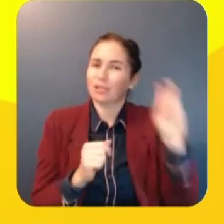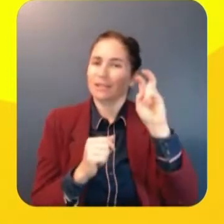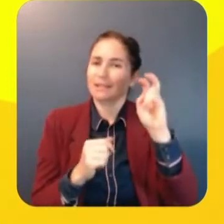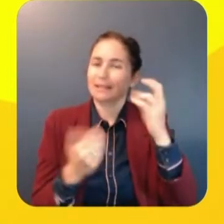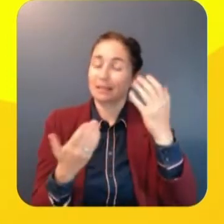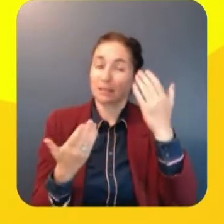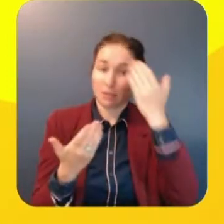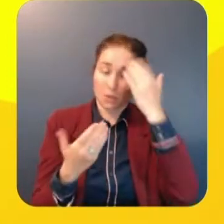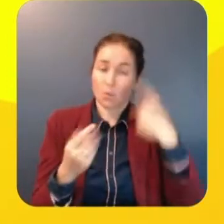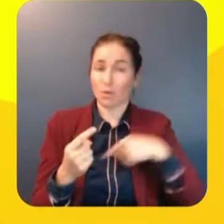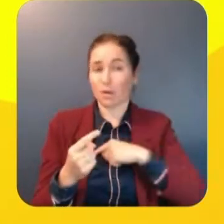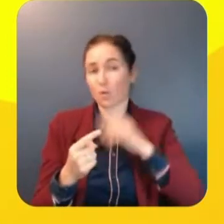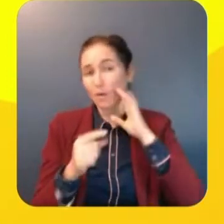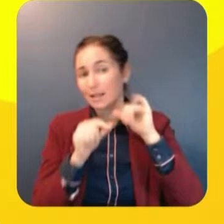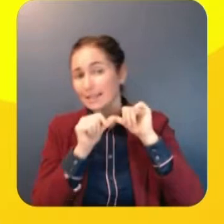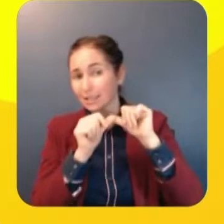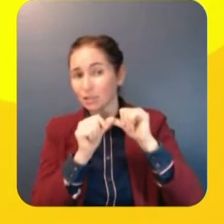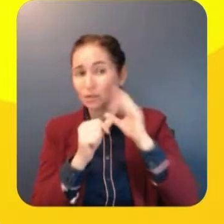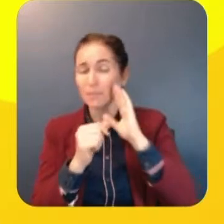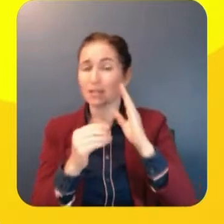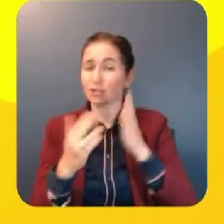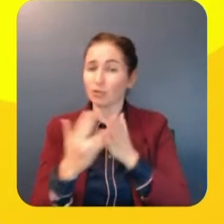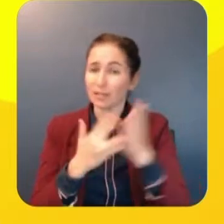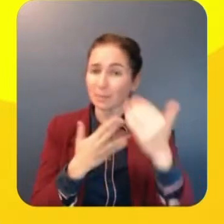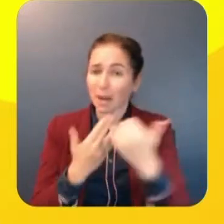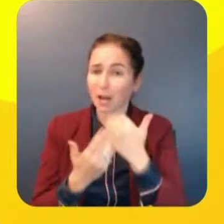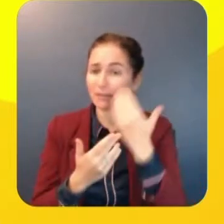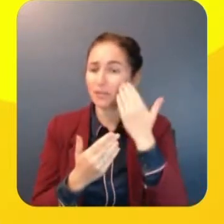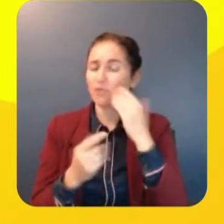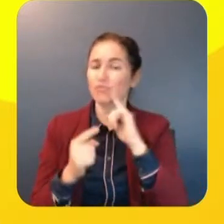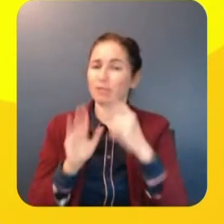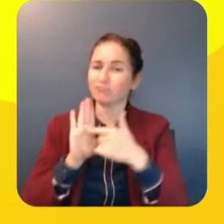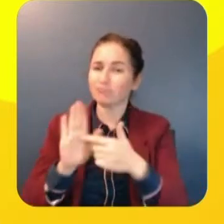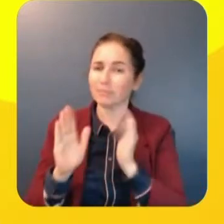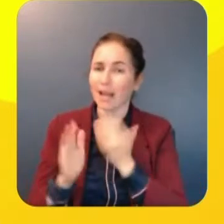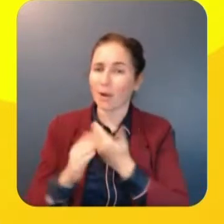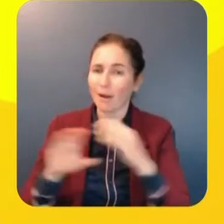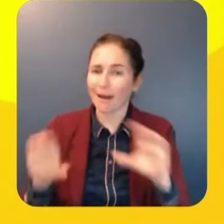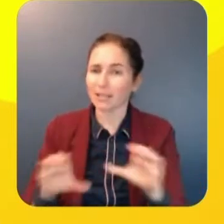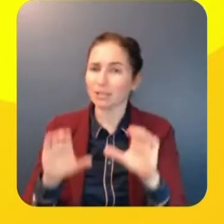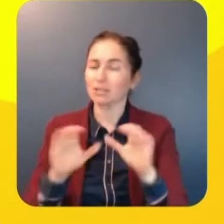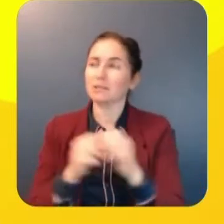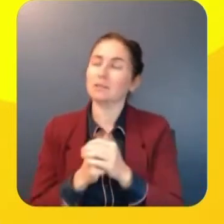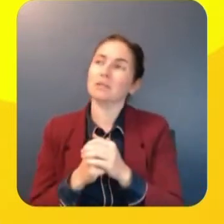to be transparent, to report action. So and I personally shared I know this probably